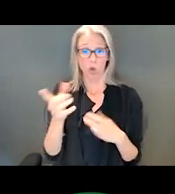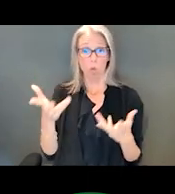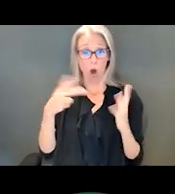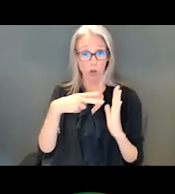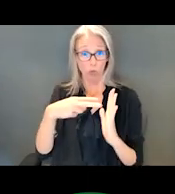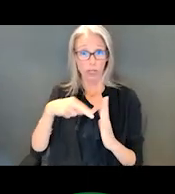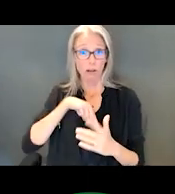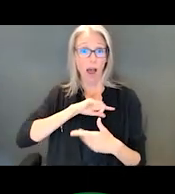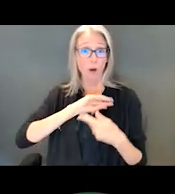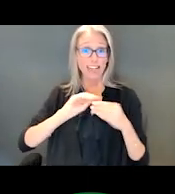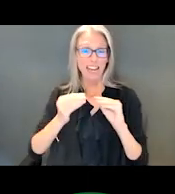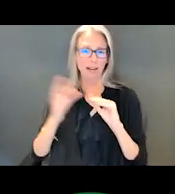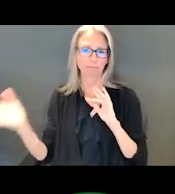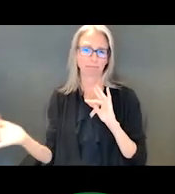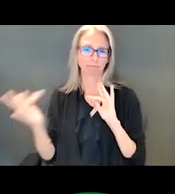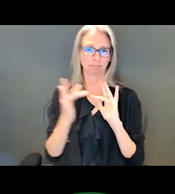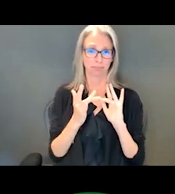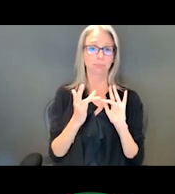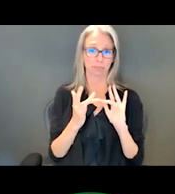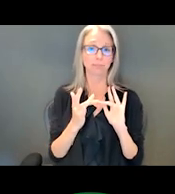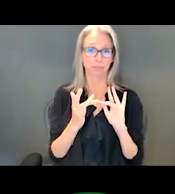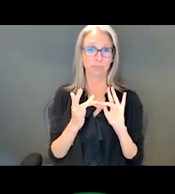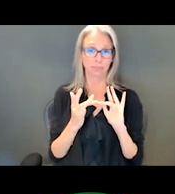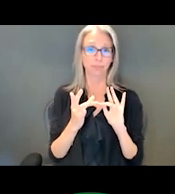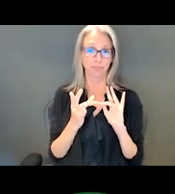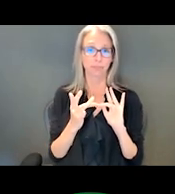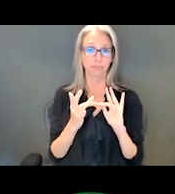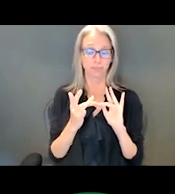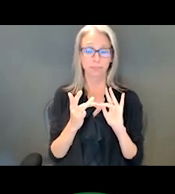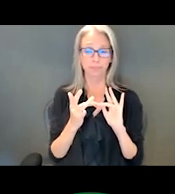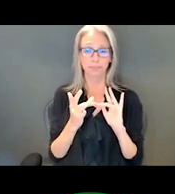spreadsheets, even spreadsheets related to particular categories of infrastructure and